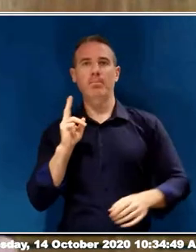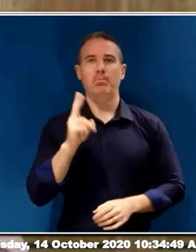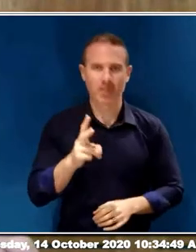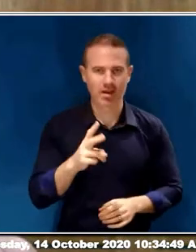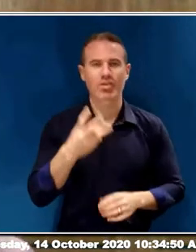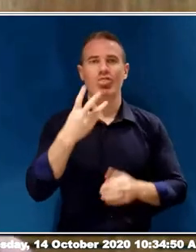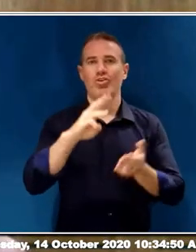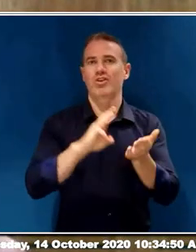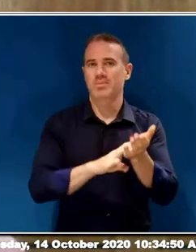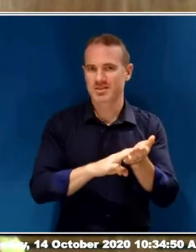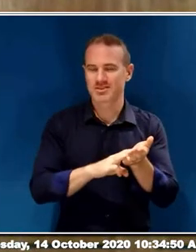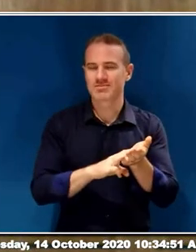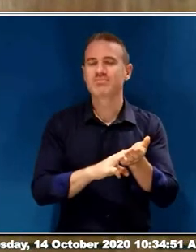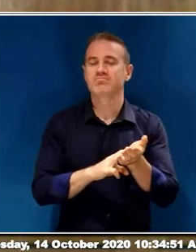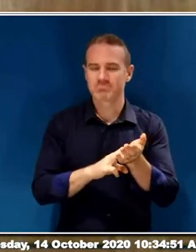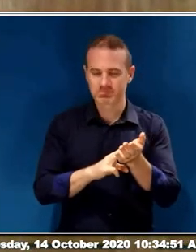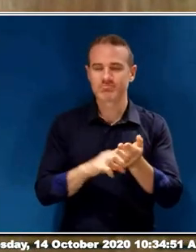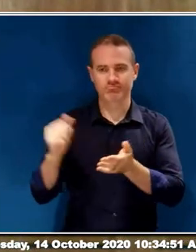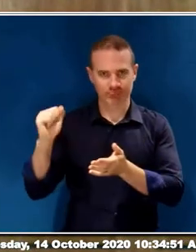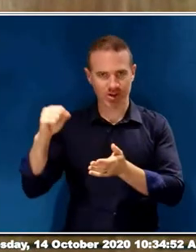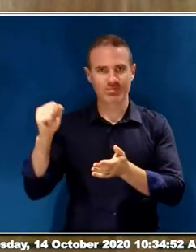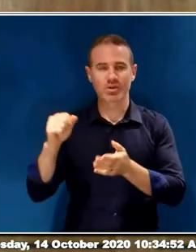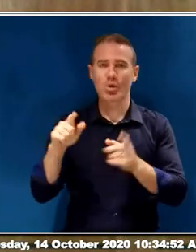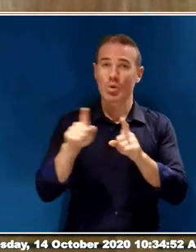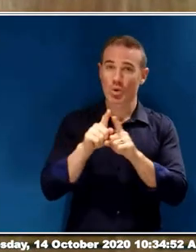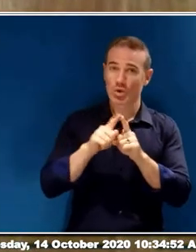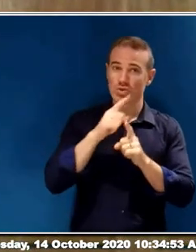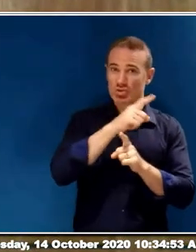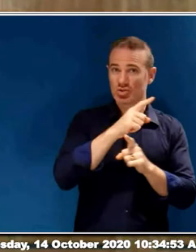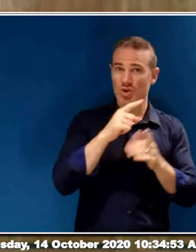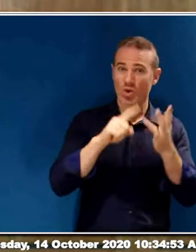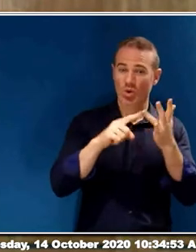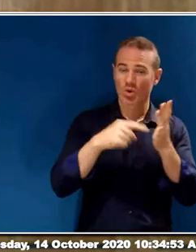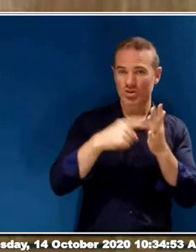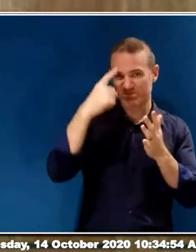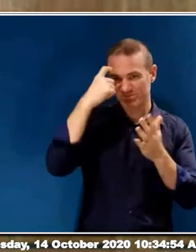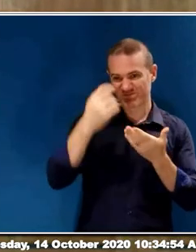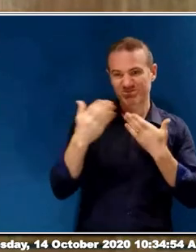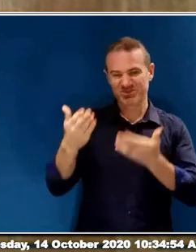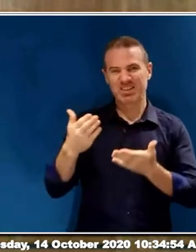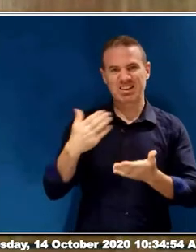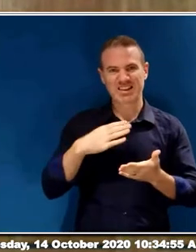to assist with his visual processing difficulties, is that right? That's correct.